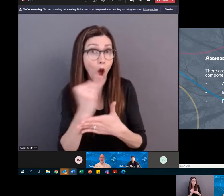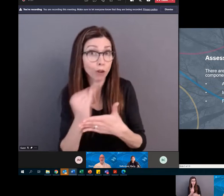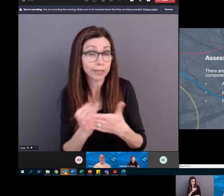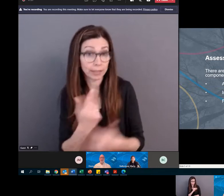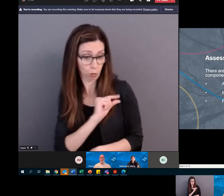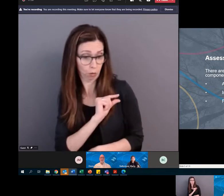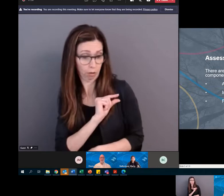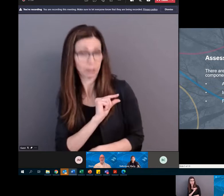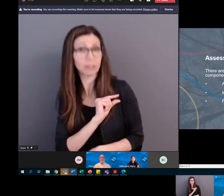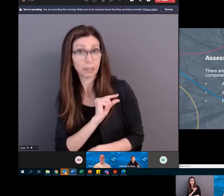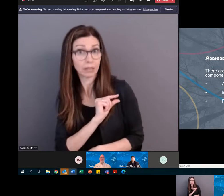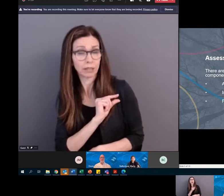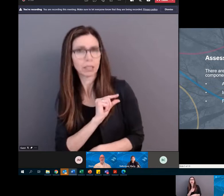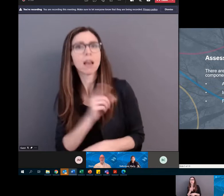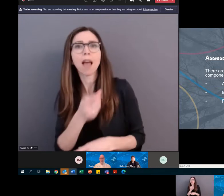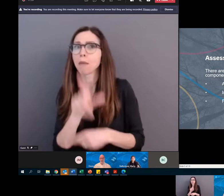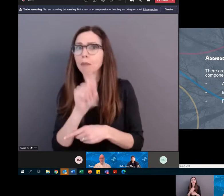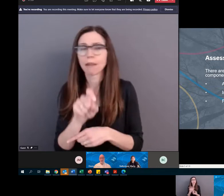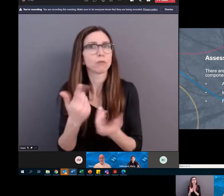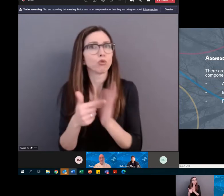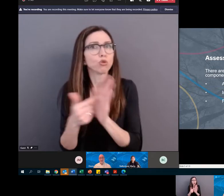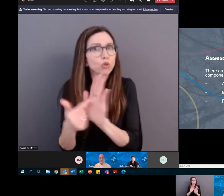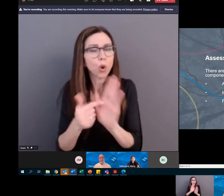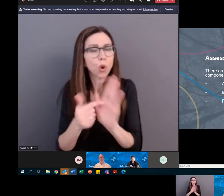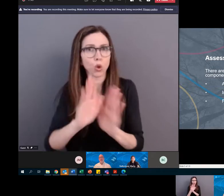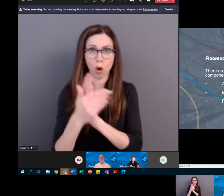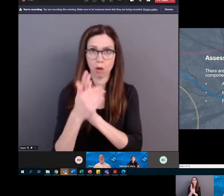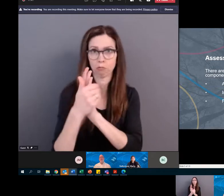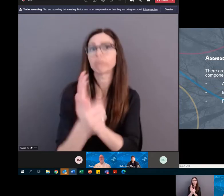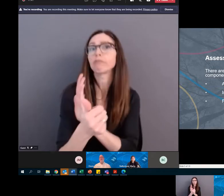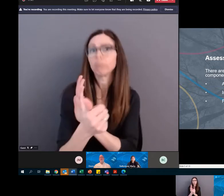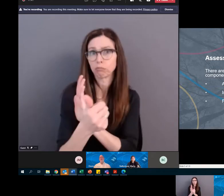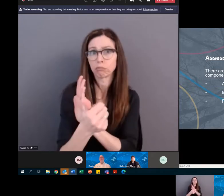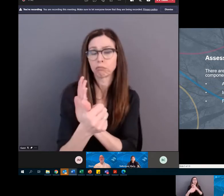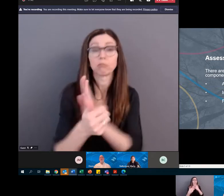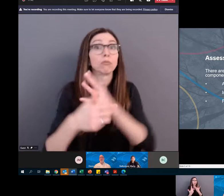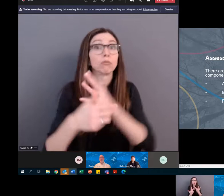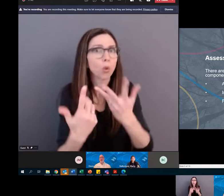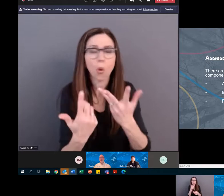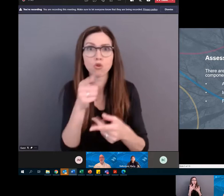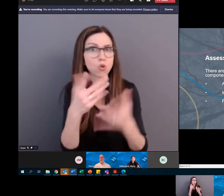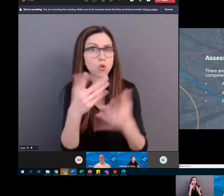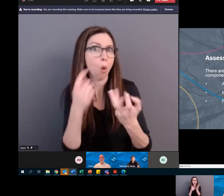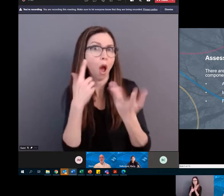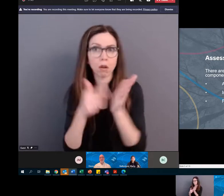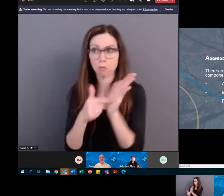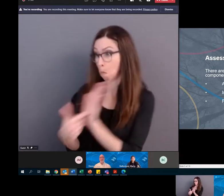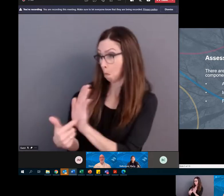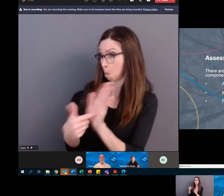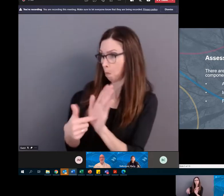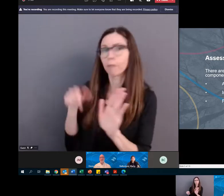and the attached support material must be convincing in order to stand out from the other